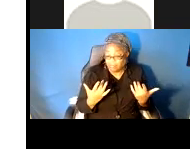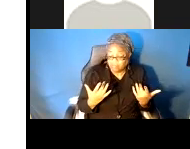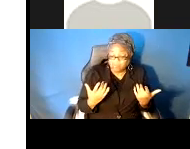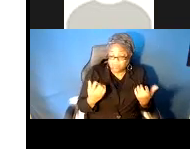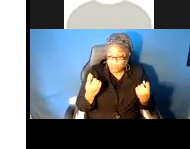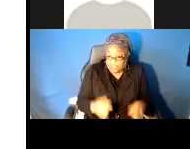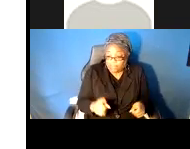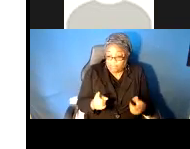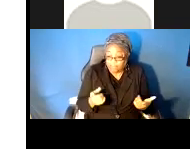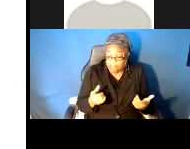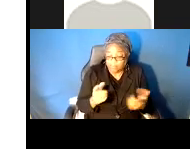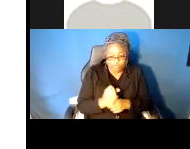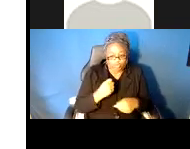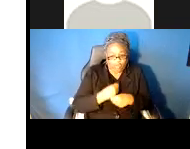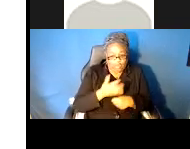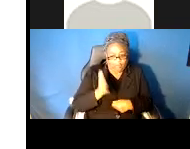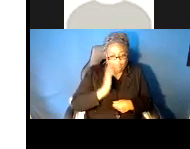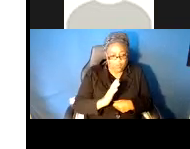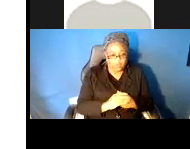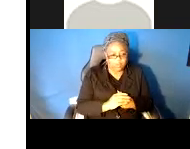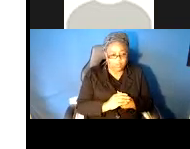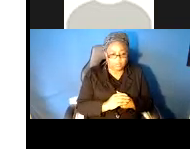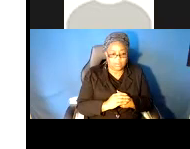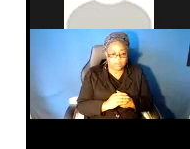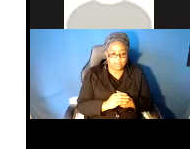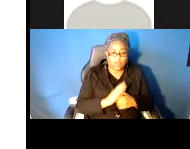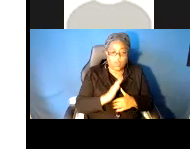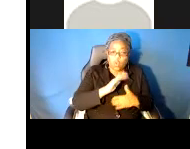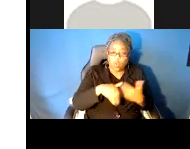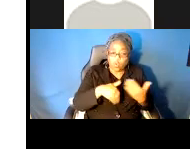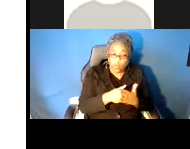Please know that all projects in Arts Impact for Individuals